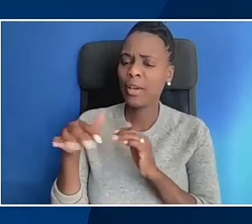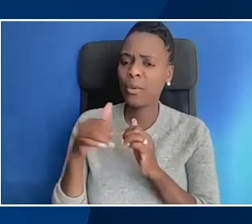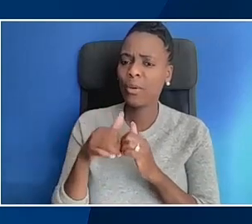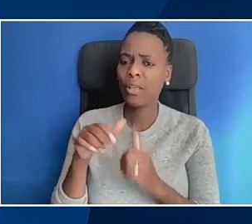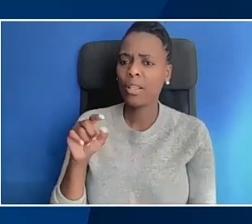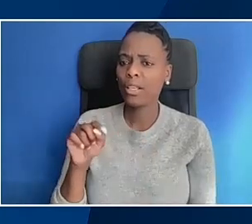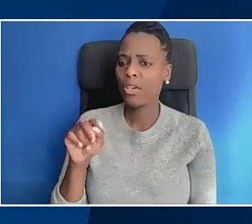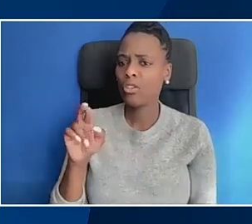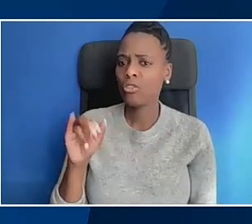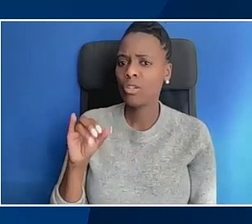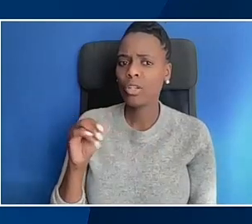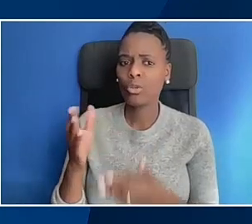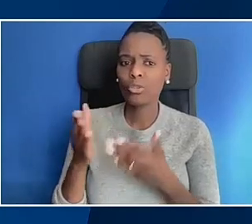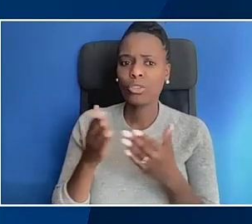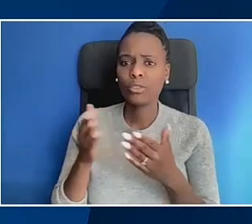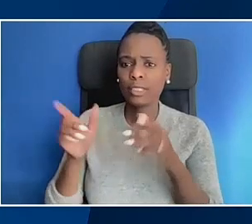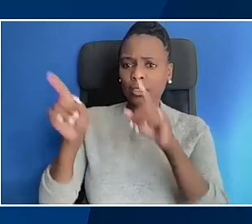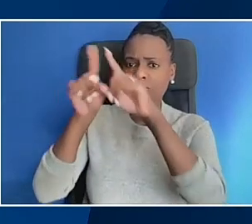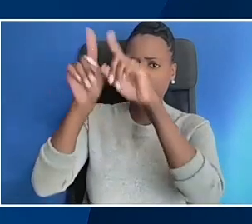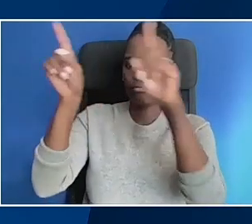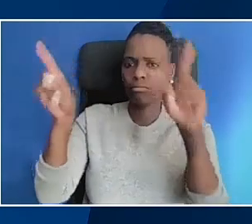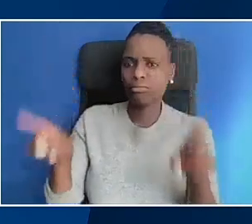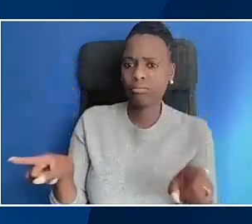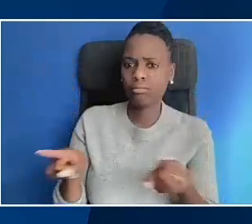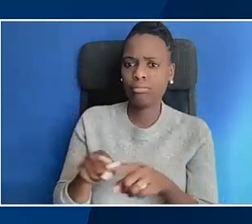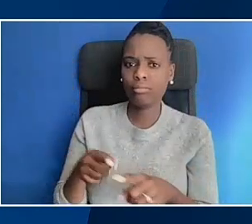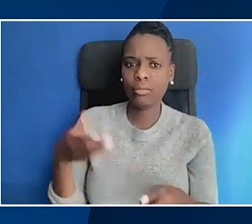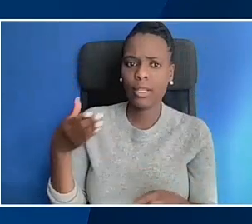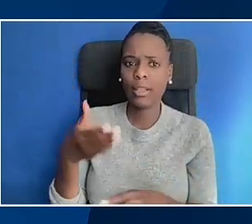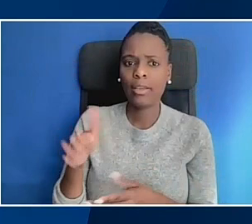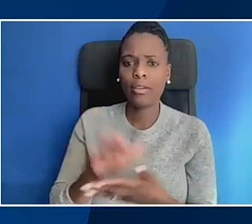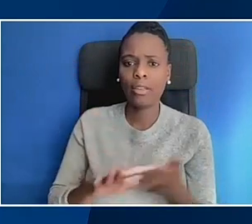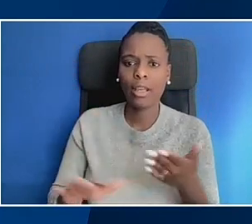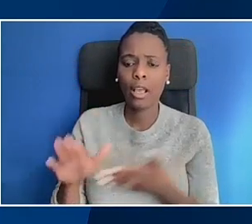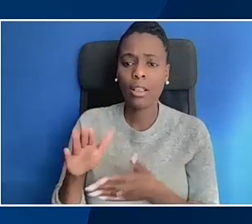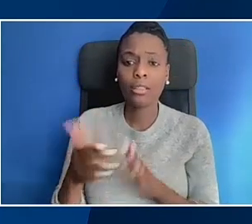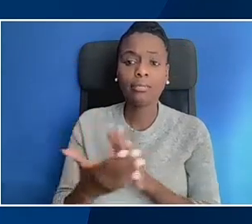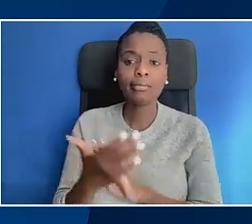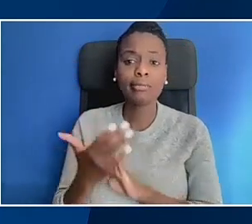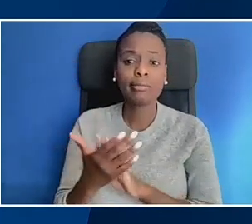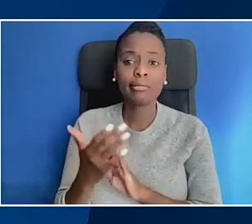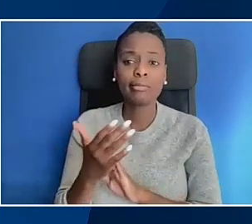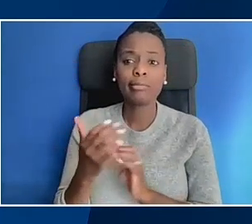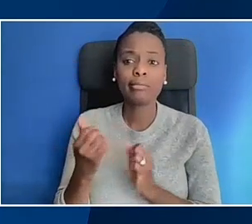Right. And it's been operating for years. And in talking to the people in that